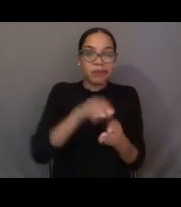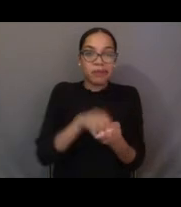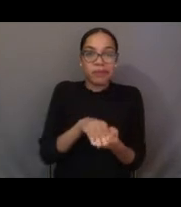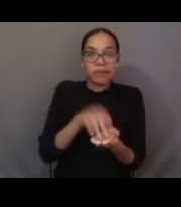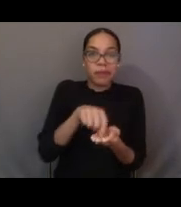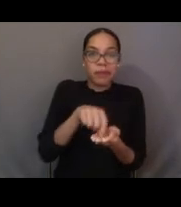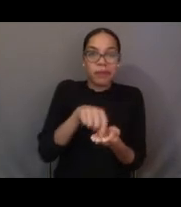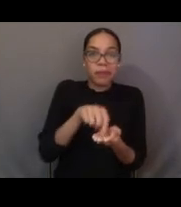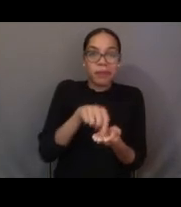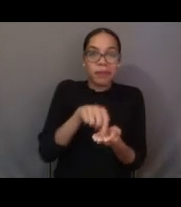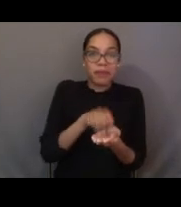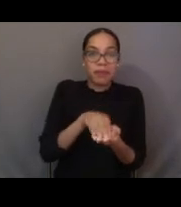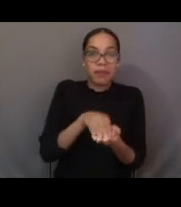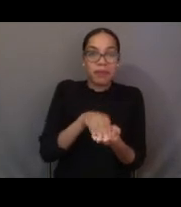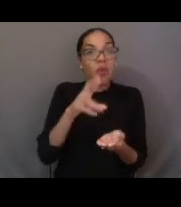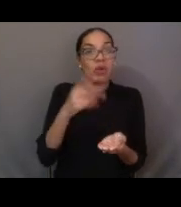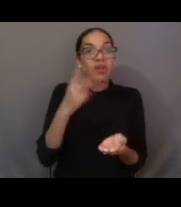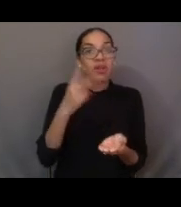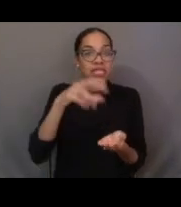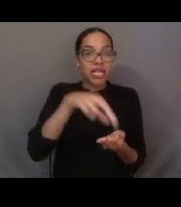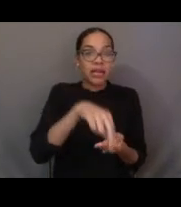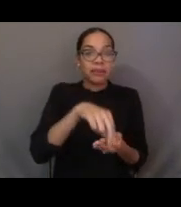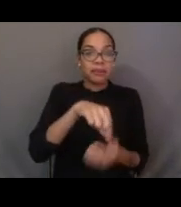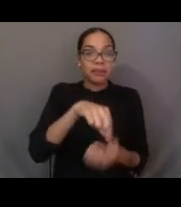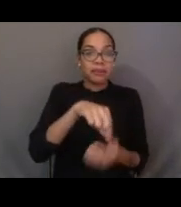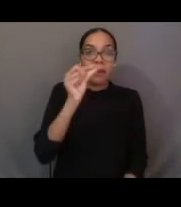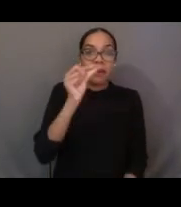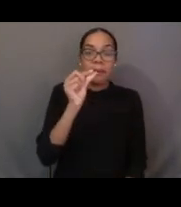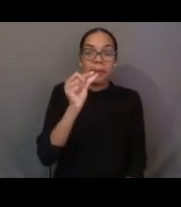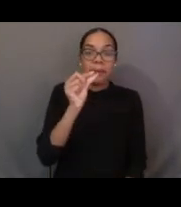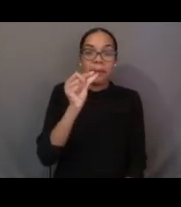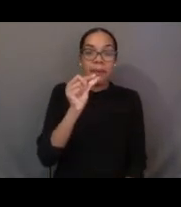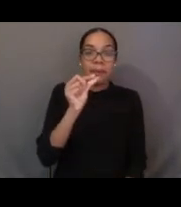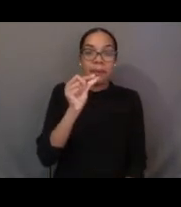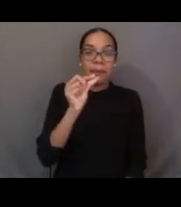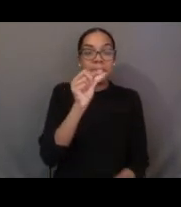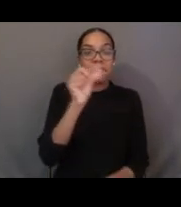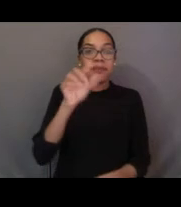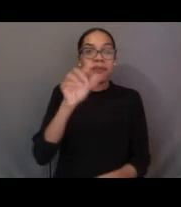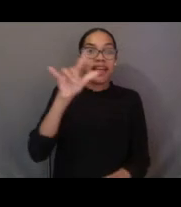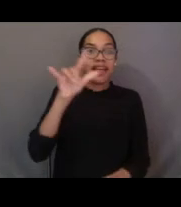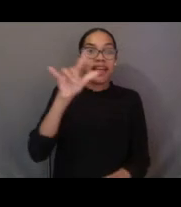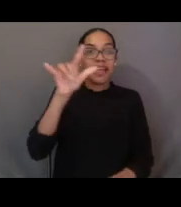they'll pick up the oyster or the clam, and they'll fly it over to an area that's rocky